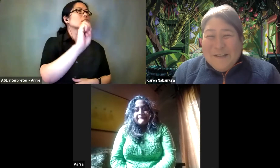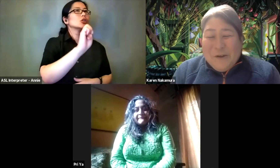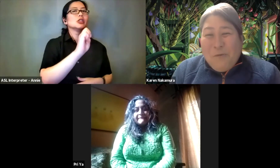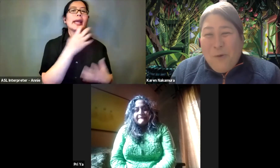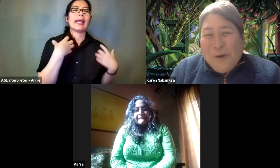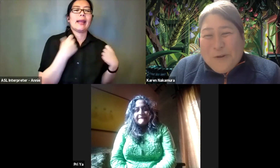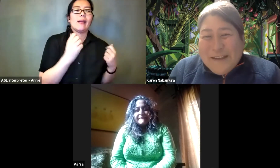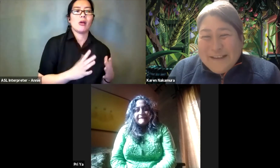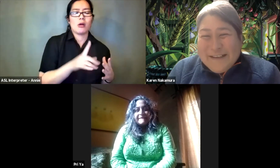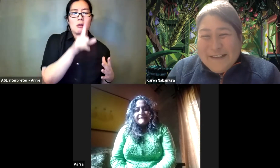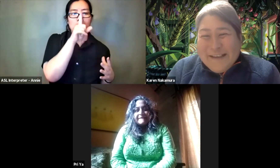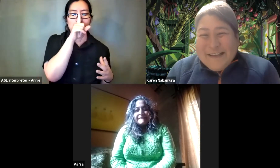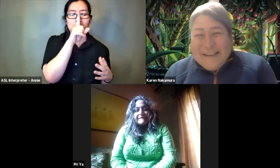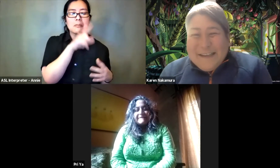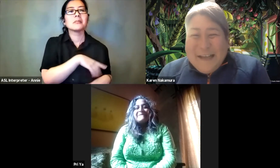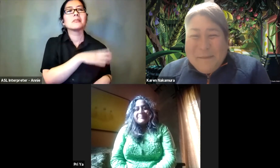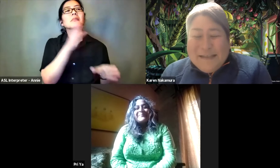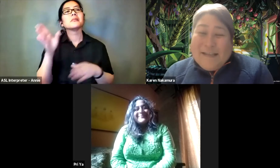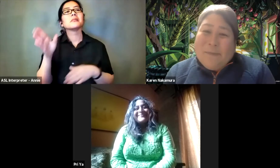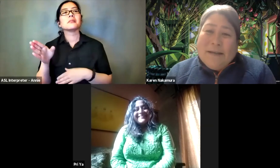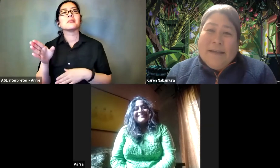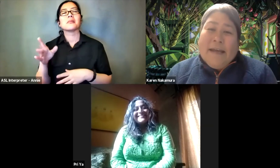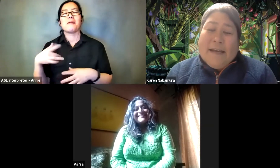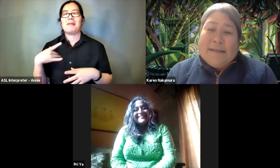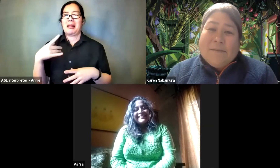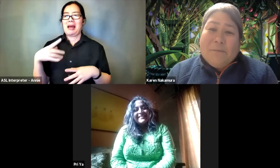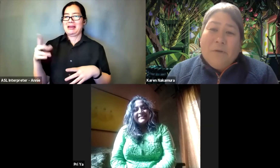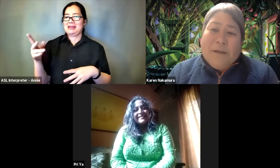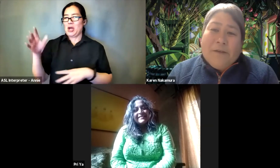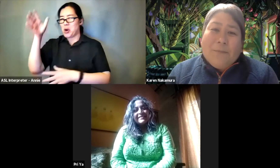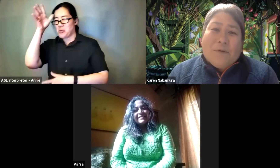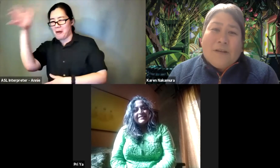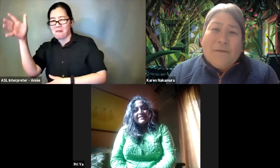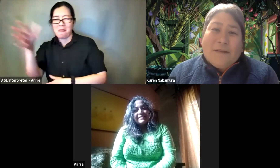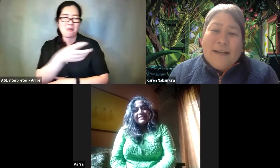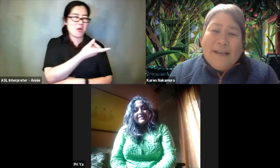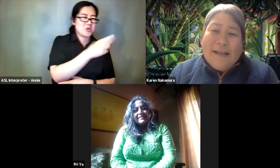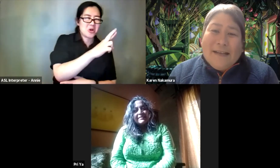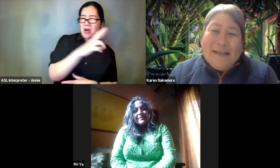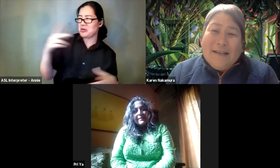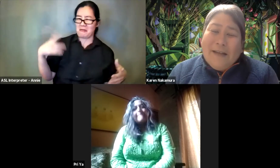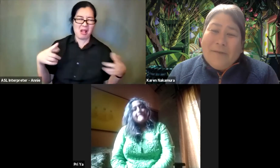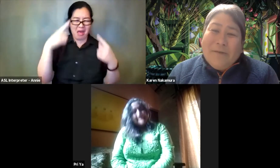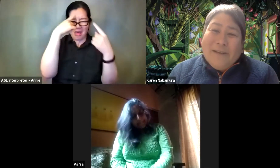know the foil. Karen Nakamura: The nemesis but he has both an incredible soft side and and we realize